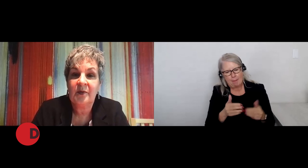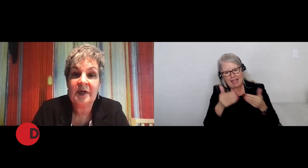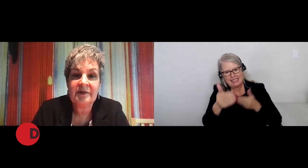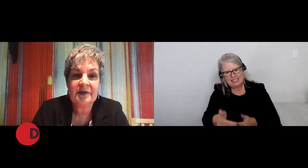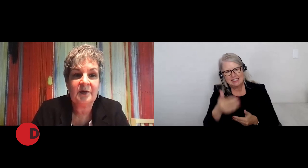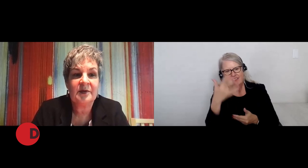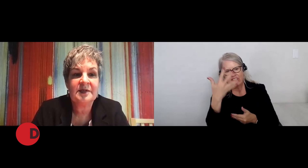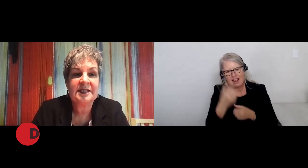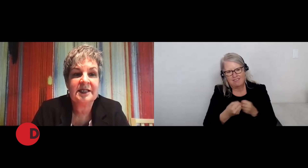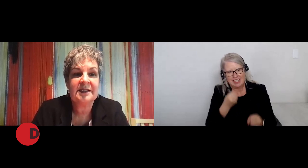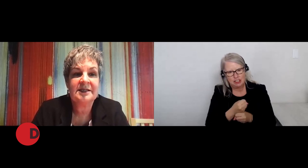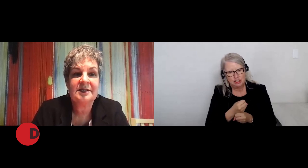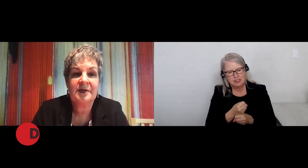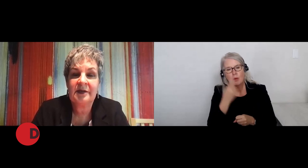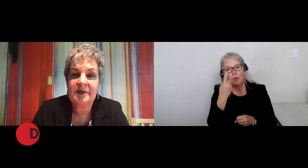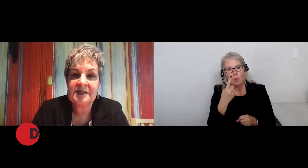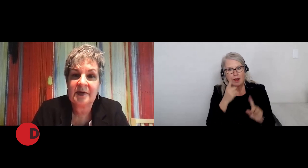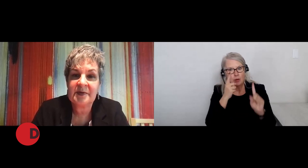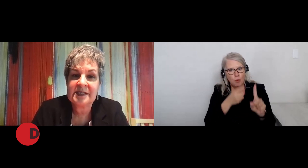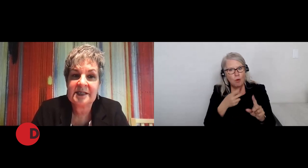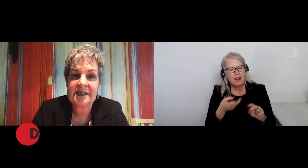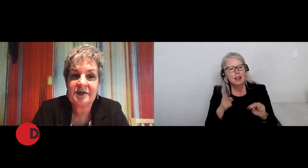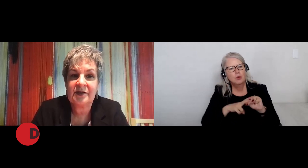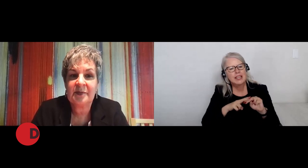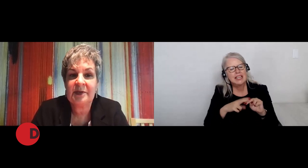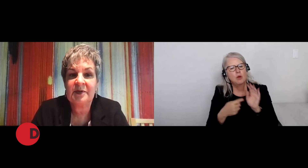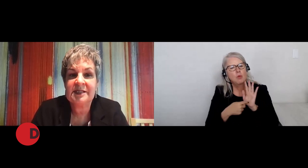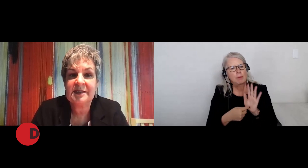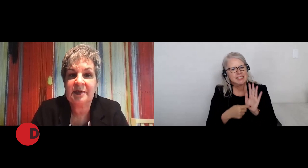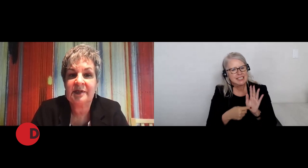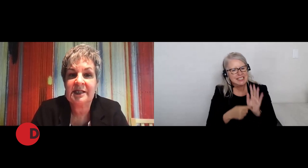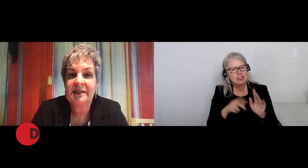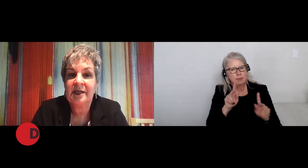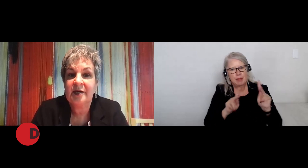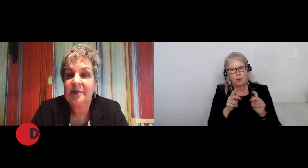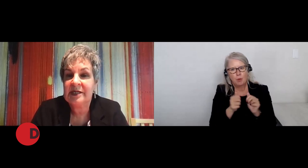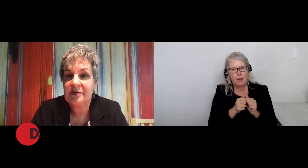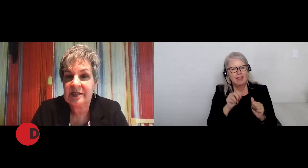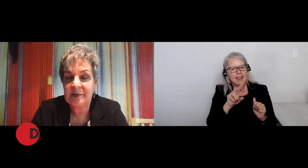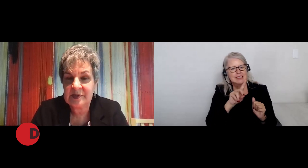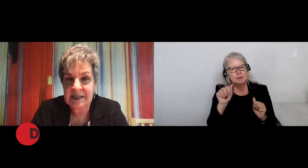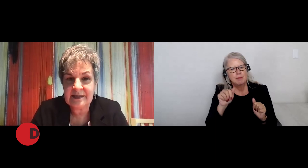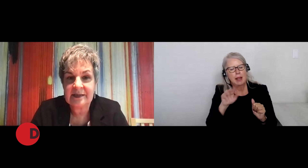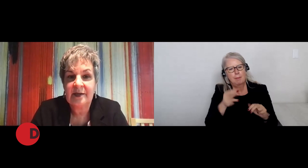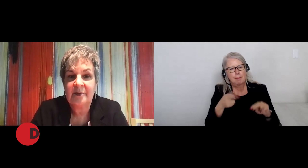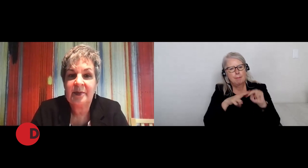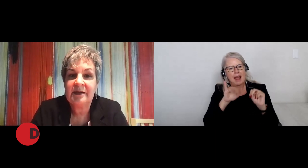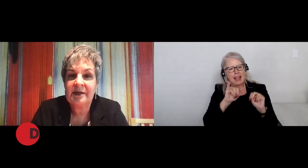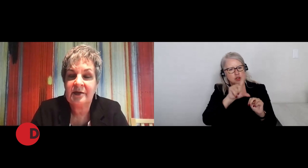of our employees within five years. One goal is to increase the representation of people with